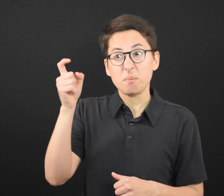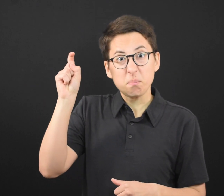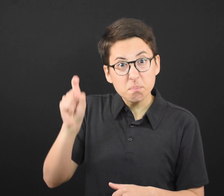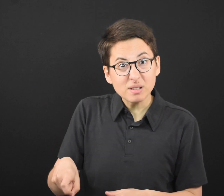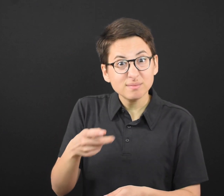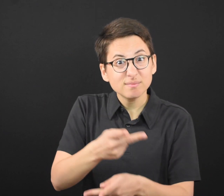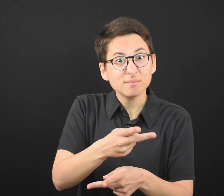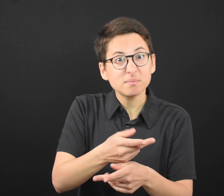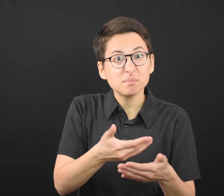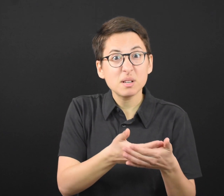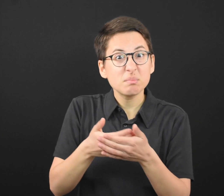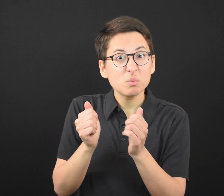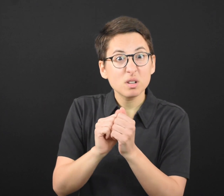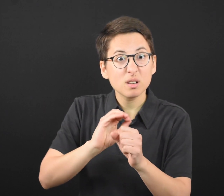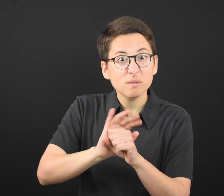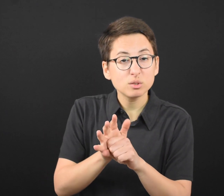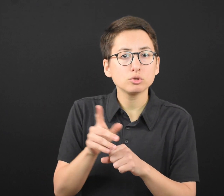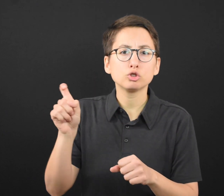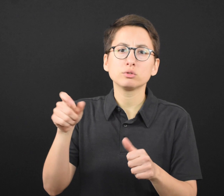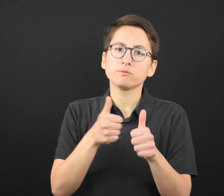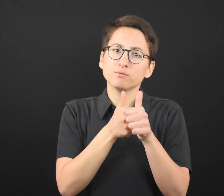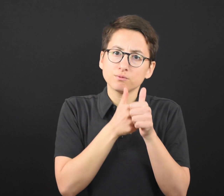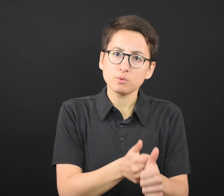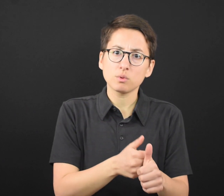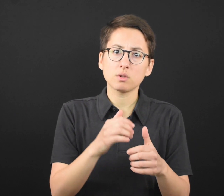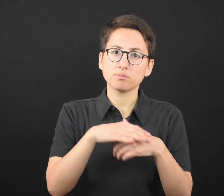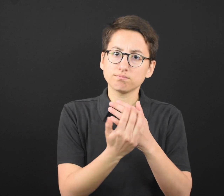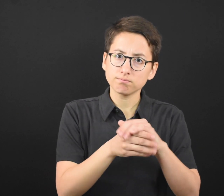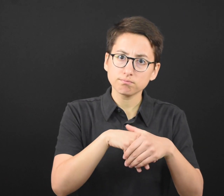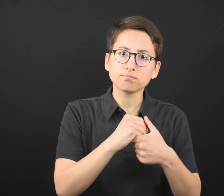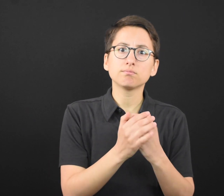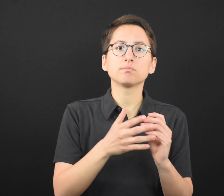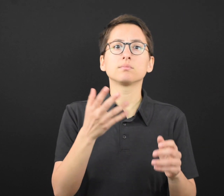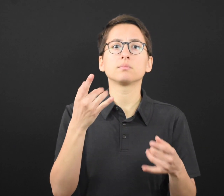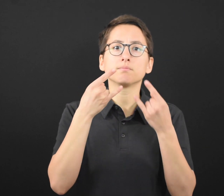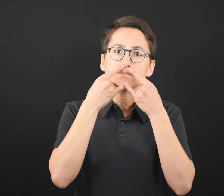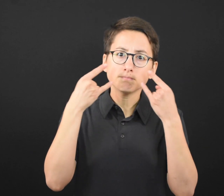have to care for the newborn, they should follow hand washing and mask recommendations above.